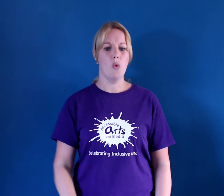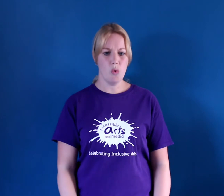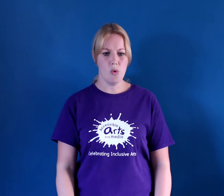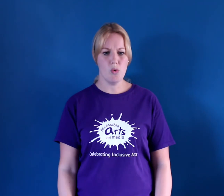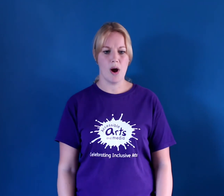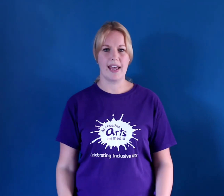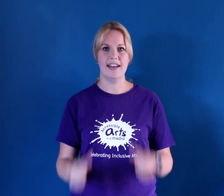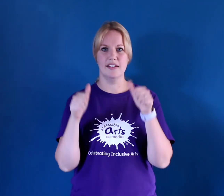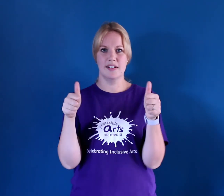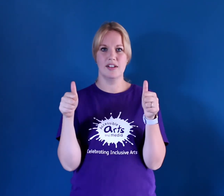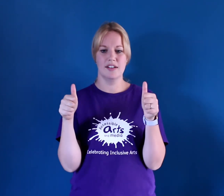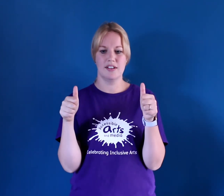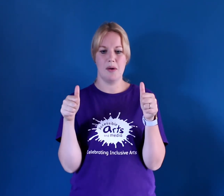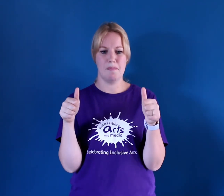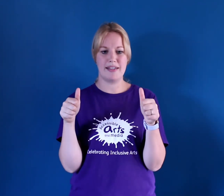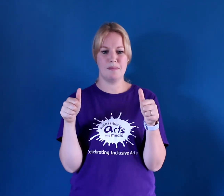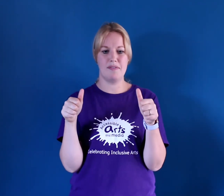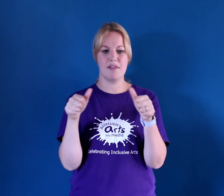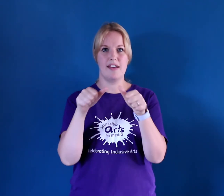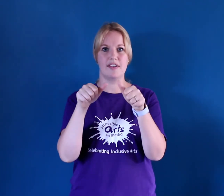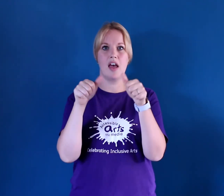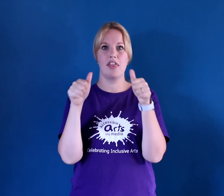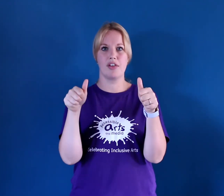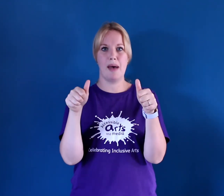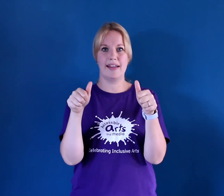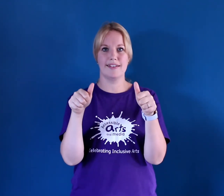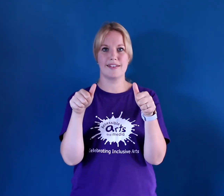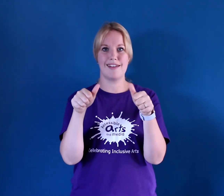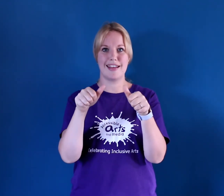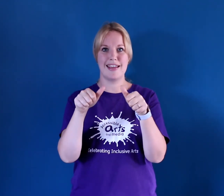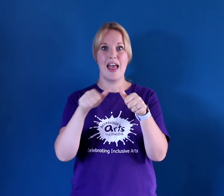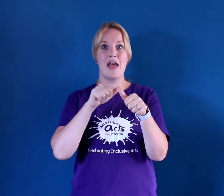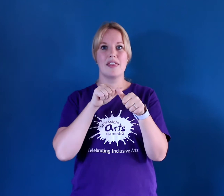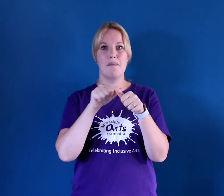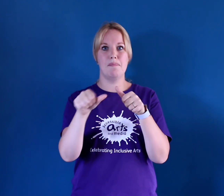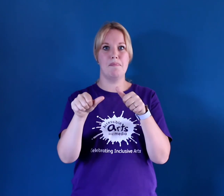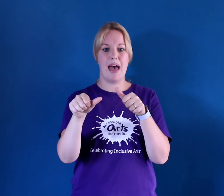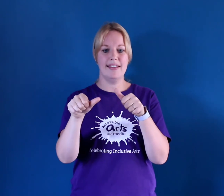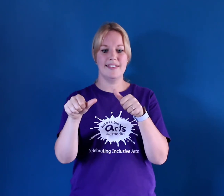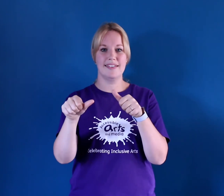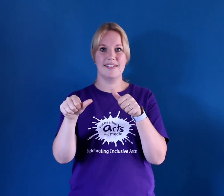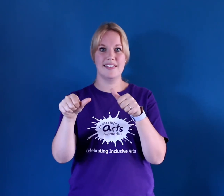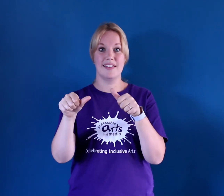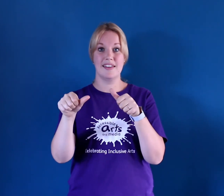Again. So best beef braves. Thumb hands ready? The best -